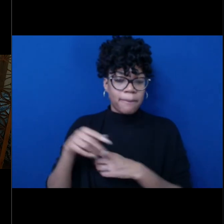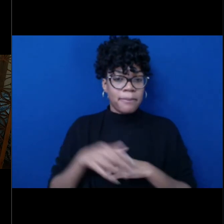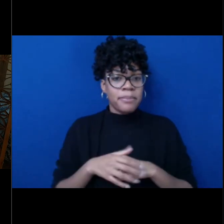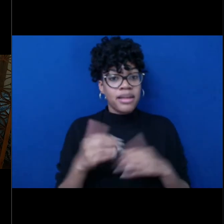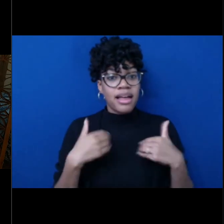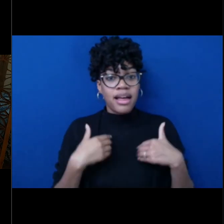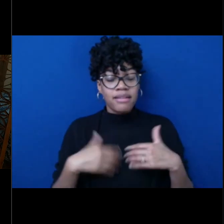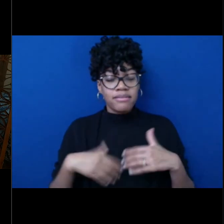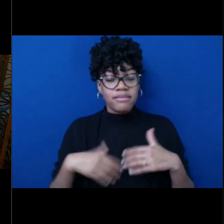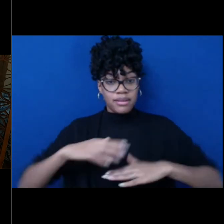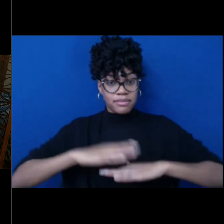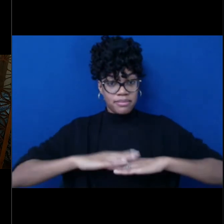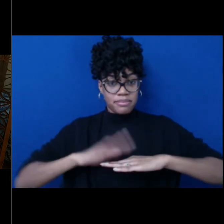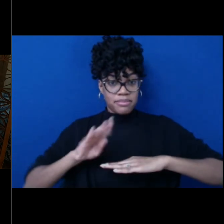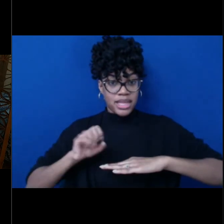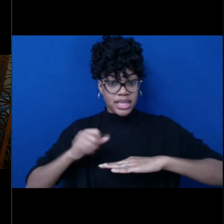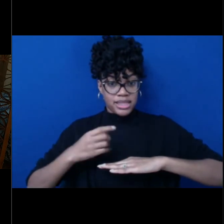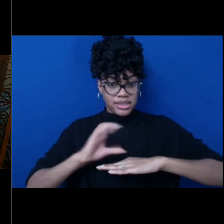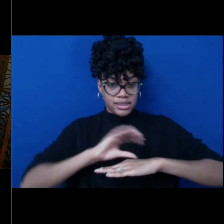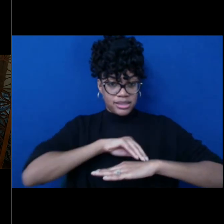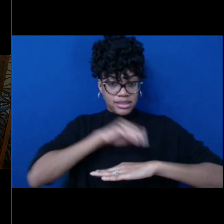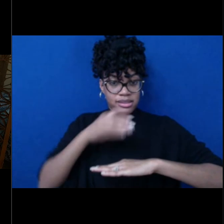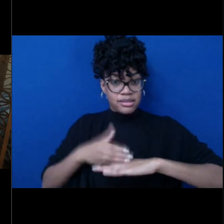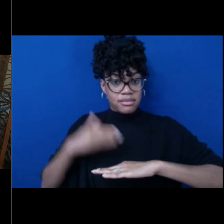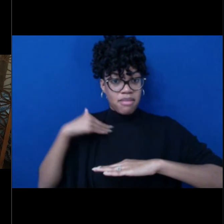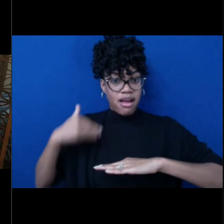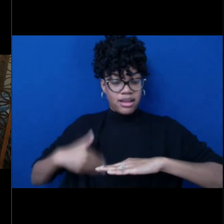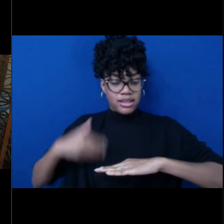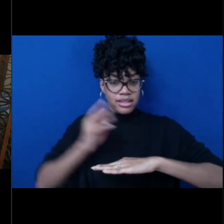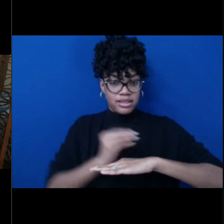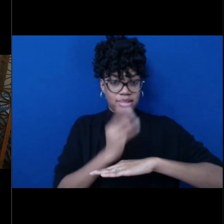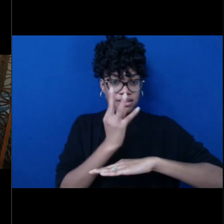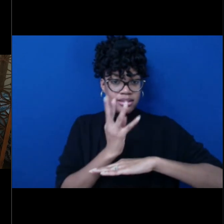and we have our tentacles, all of them working